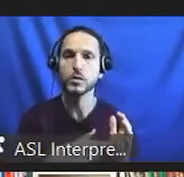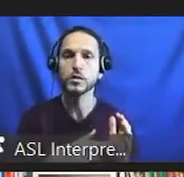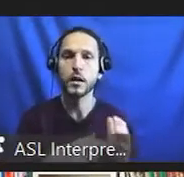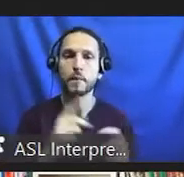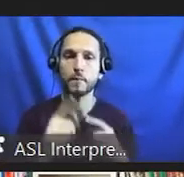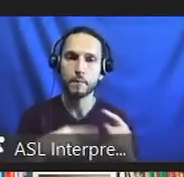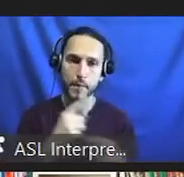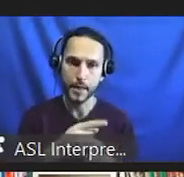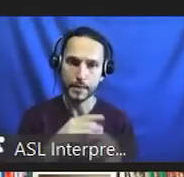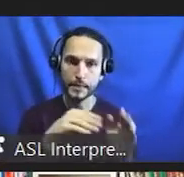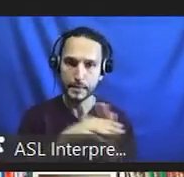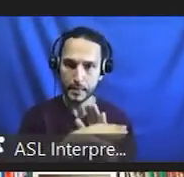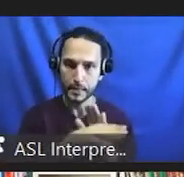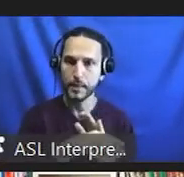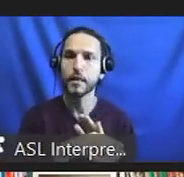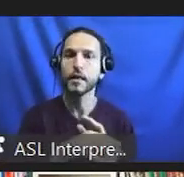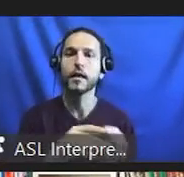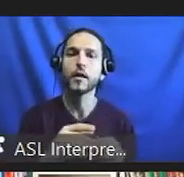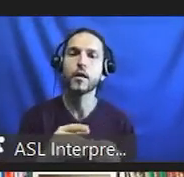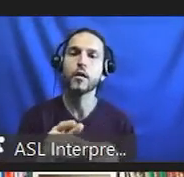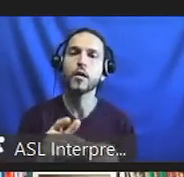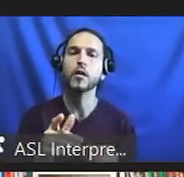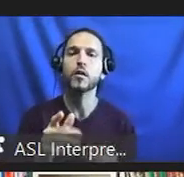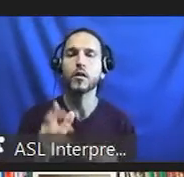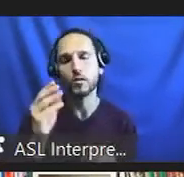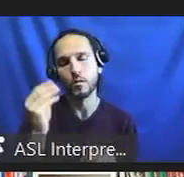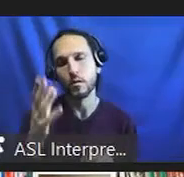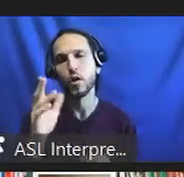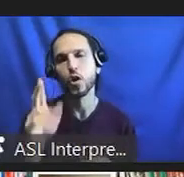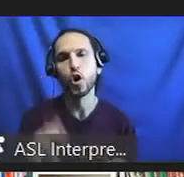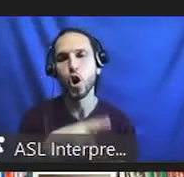about accessibility. I will say that, normally, the ADA is